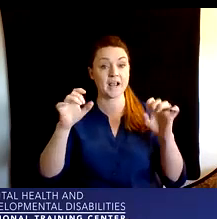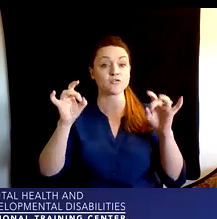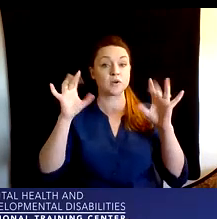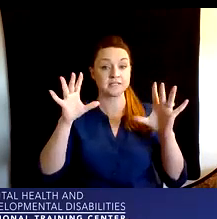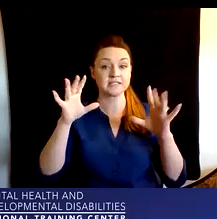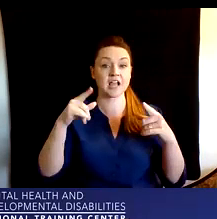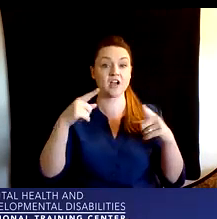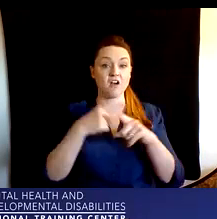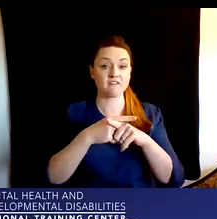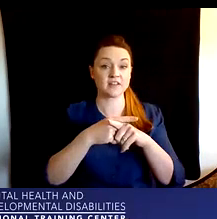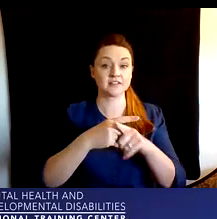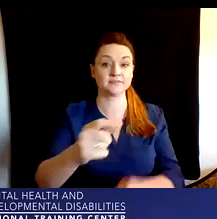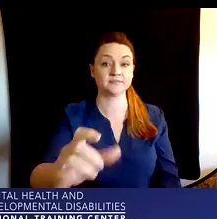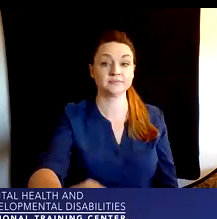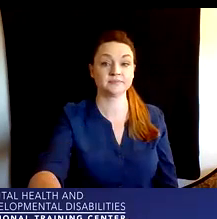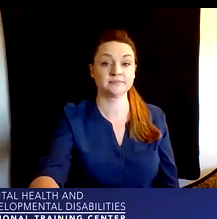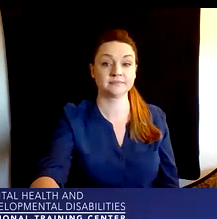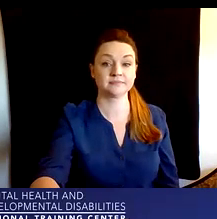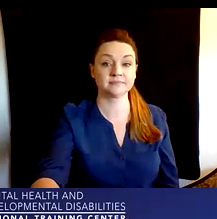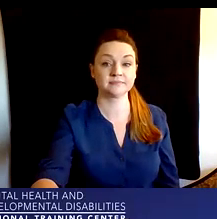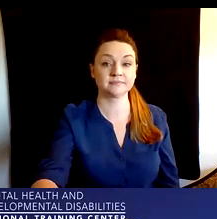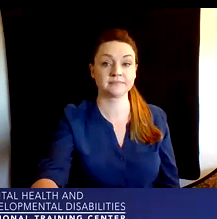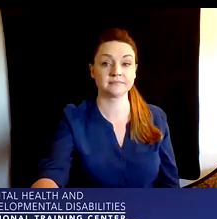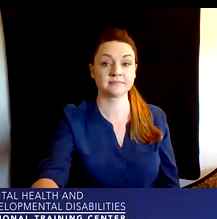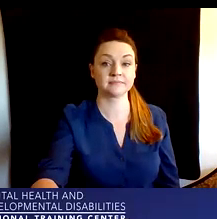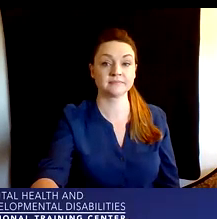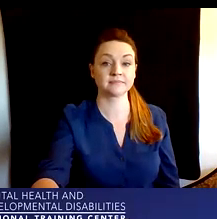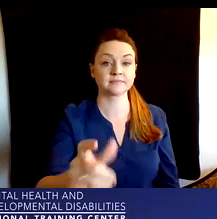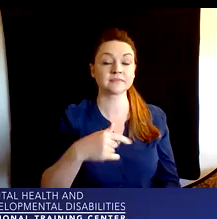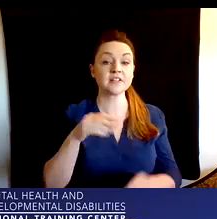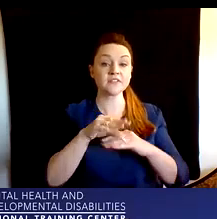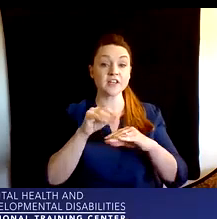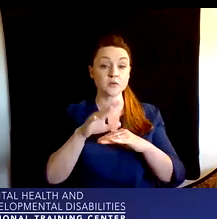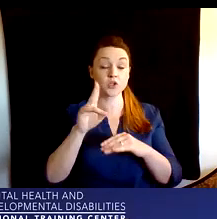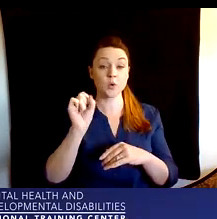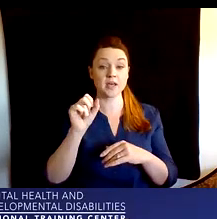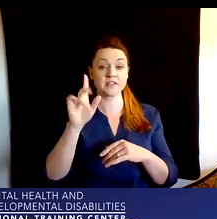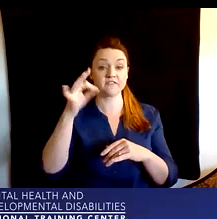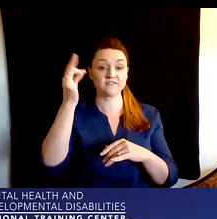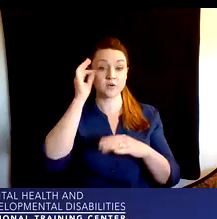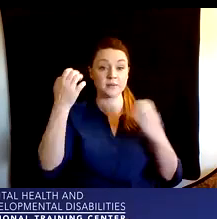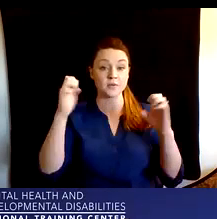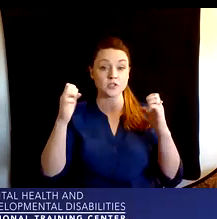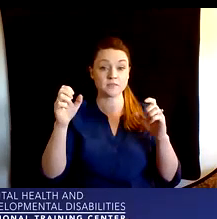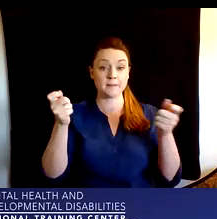Justice served as a disability integration advisor with the US Federal Emergency Management Agency